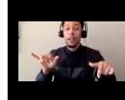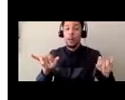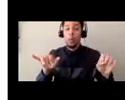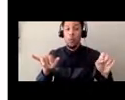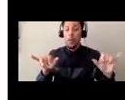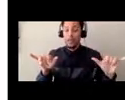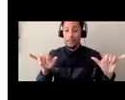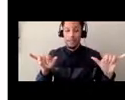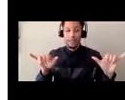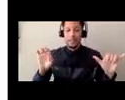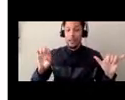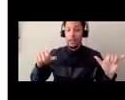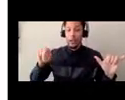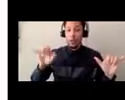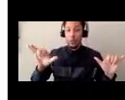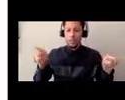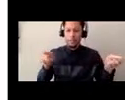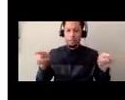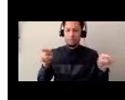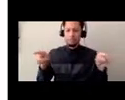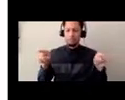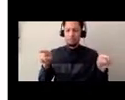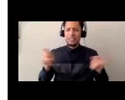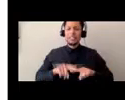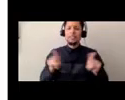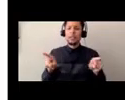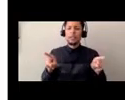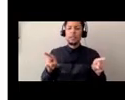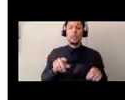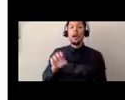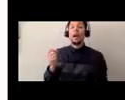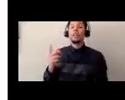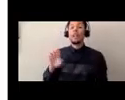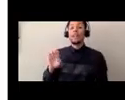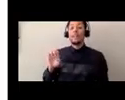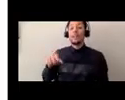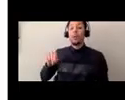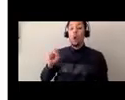You know, about equality is treating everyone the same.